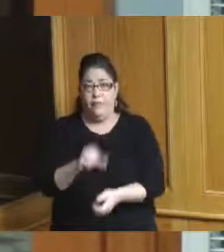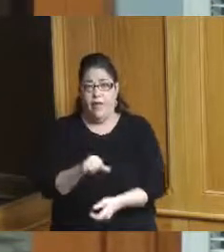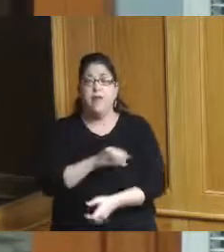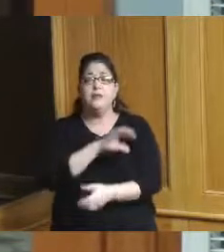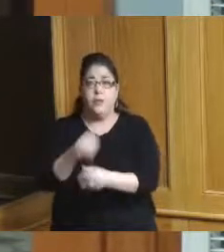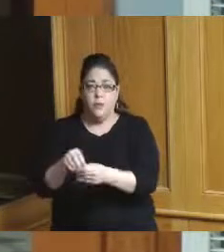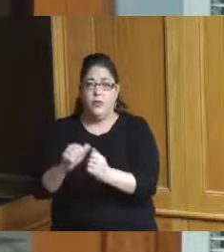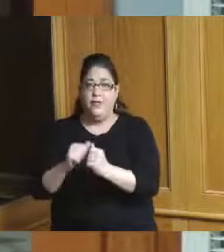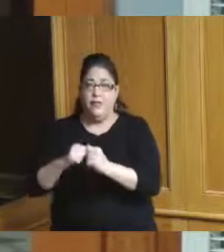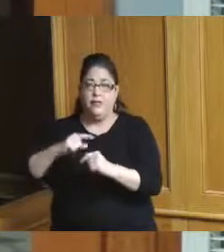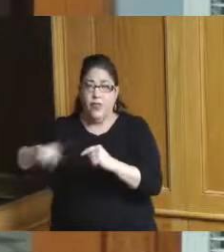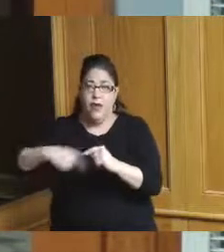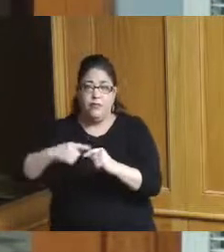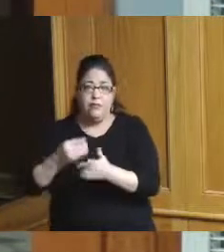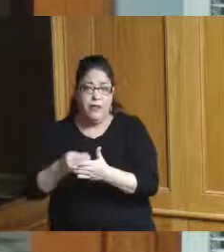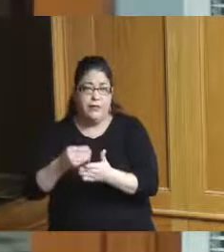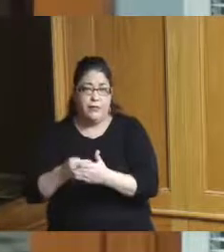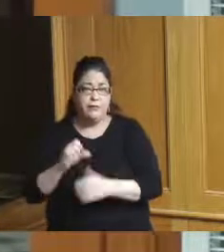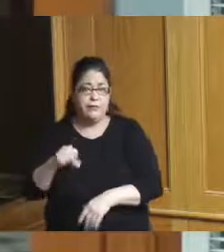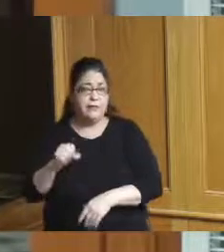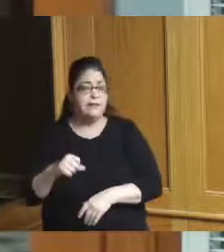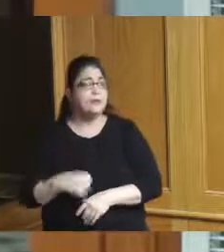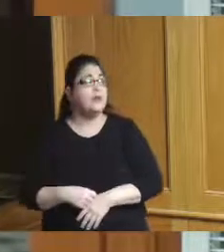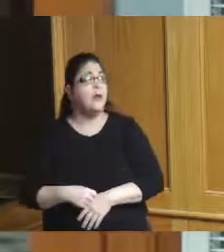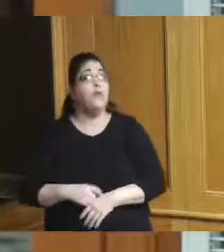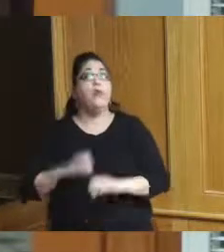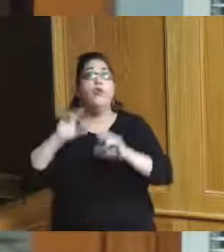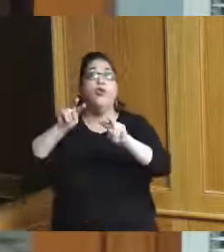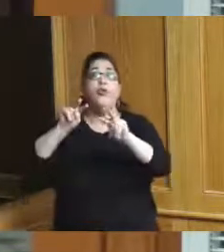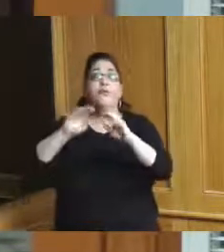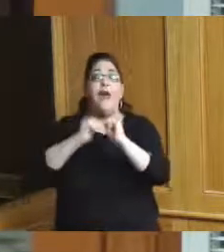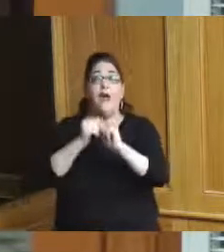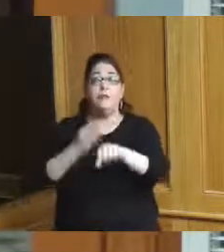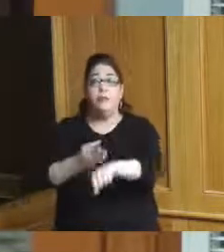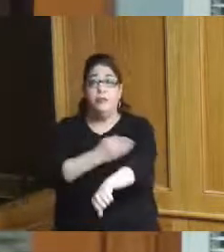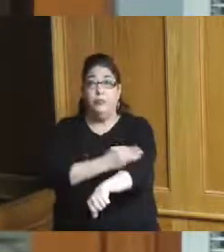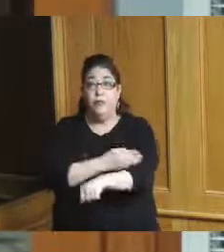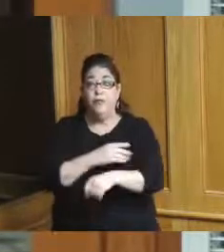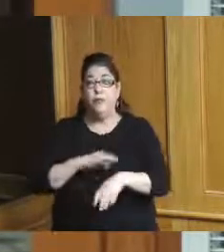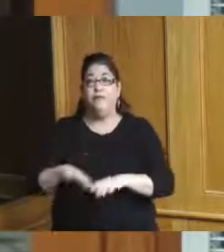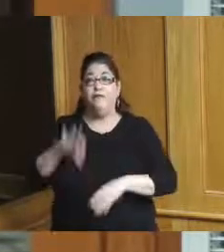this round we continue to look for ways to either enhance or find better delivery methods for that